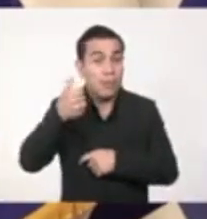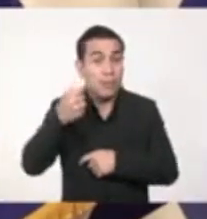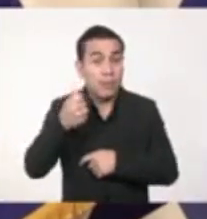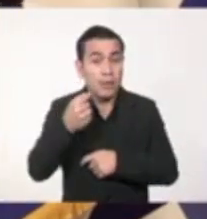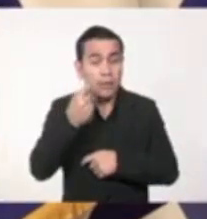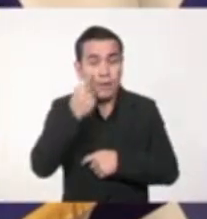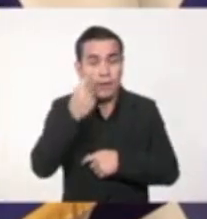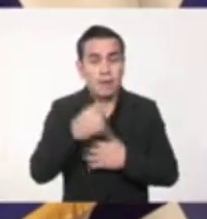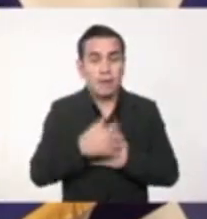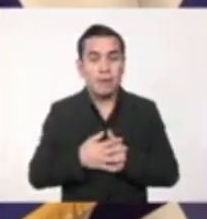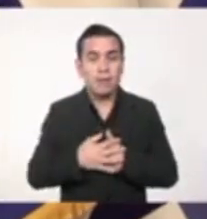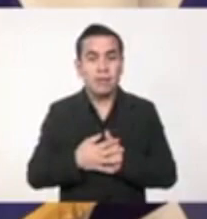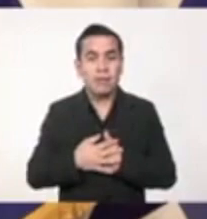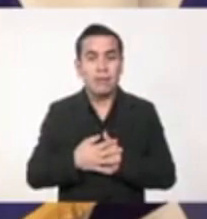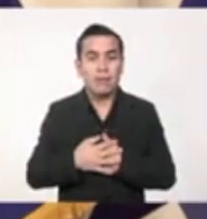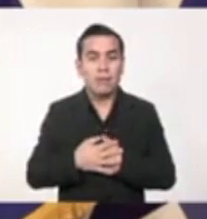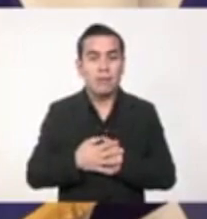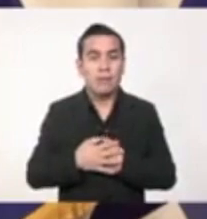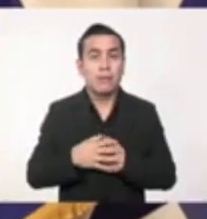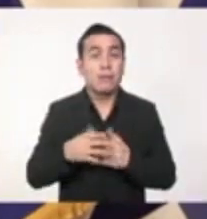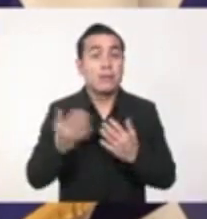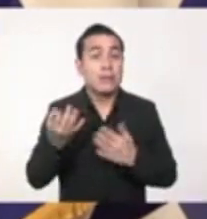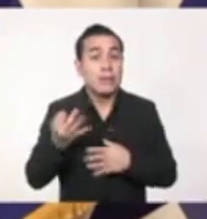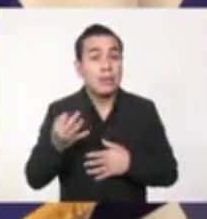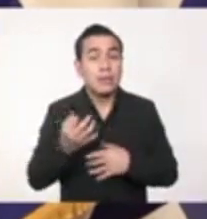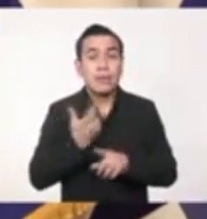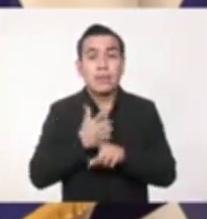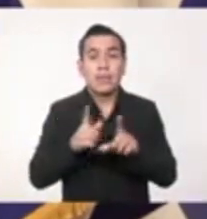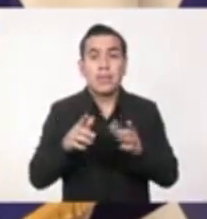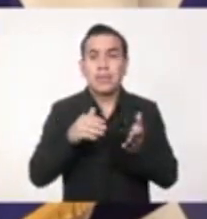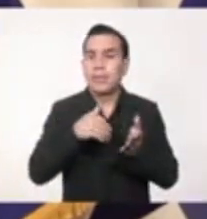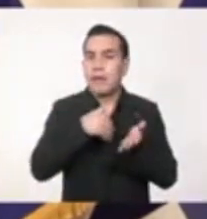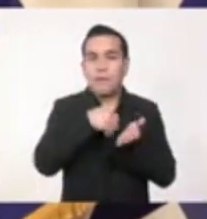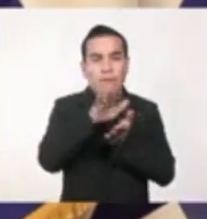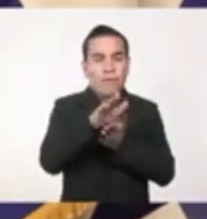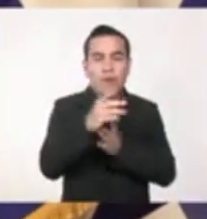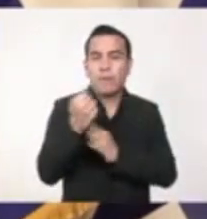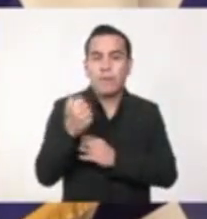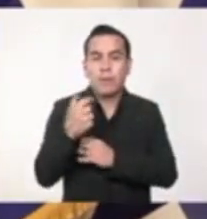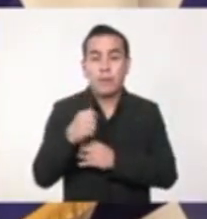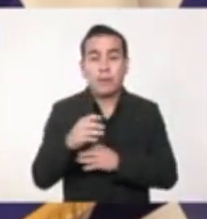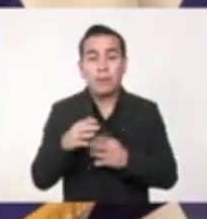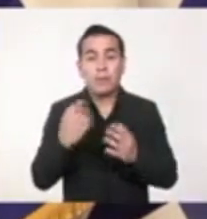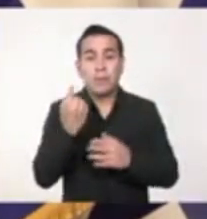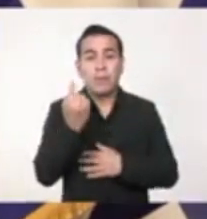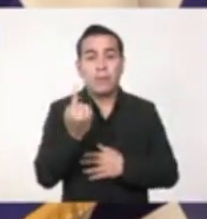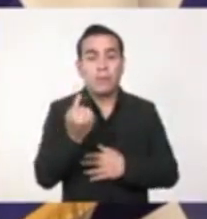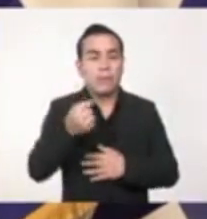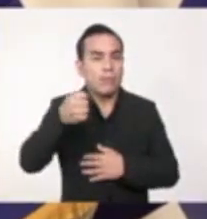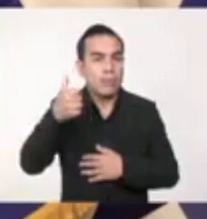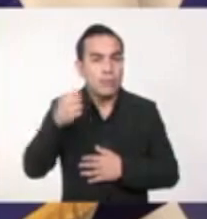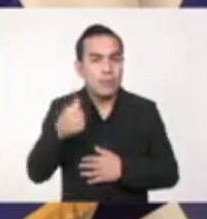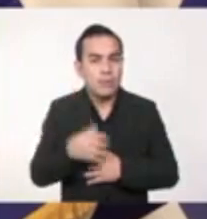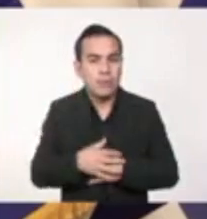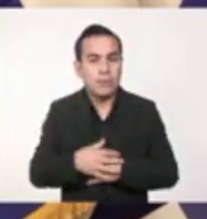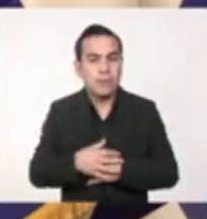lo que dije? Por favor, retírenme al policía ya. Y mire, señor presidente, solo es un policía. Solo por si acaso